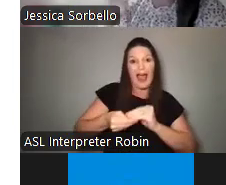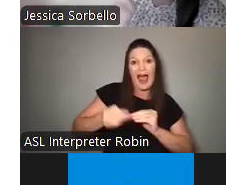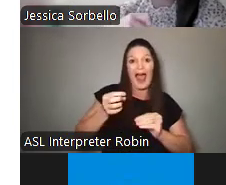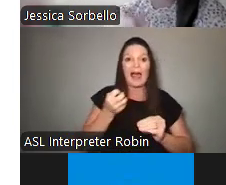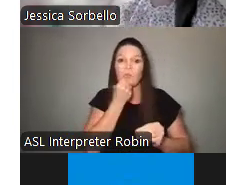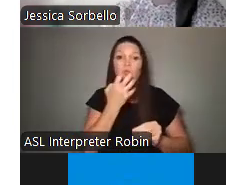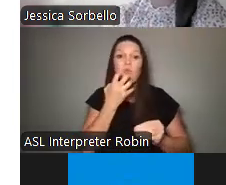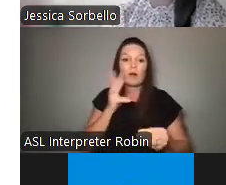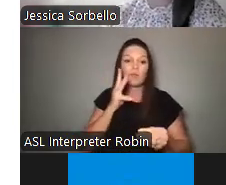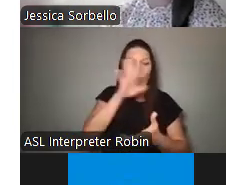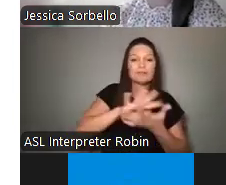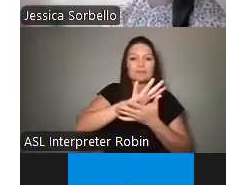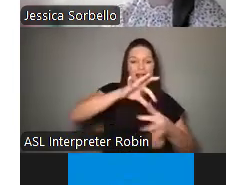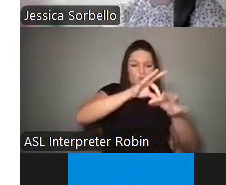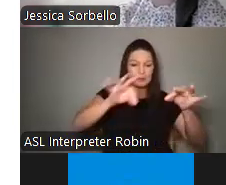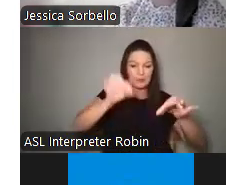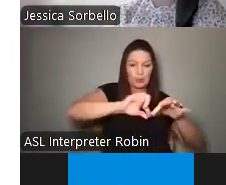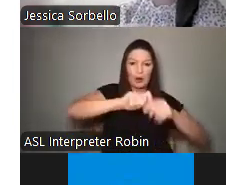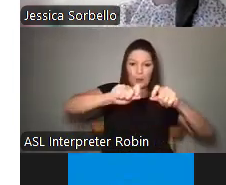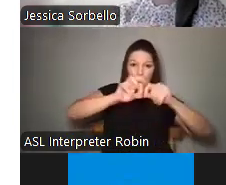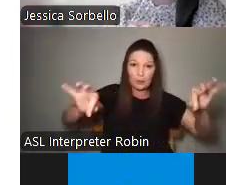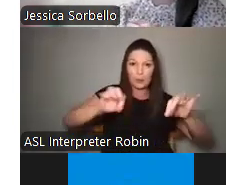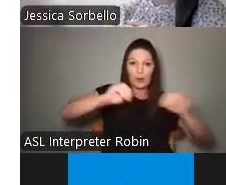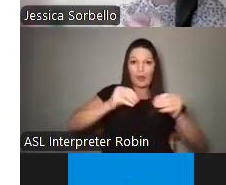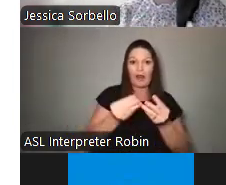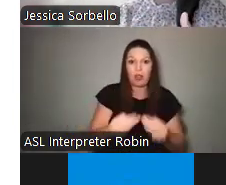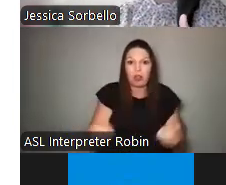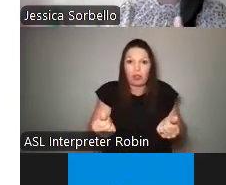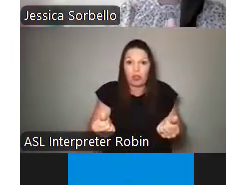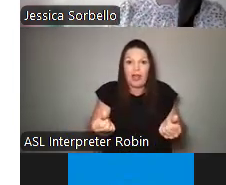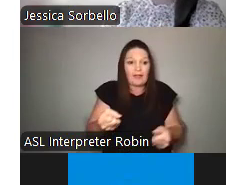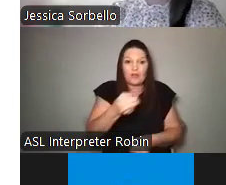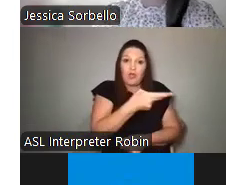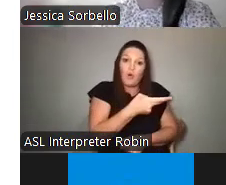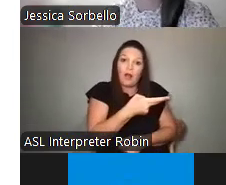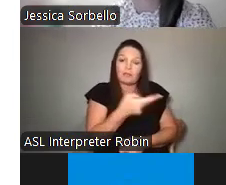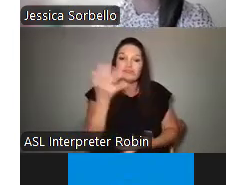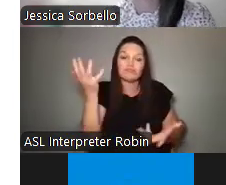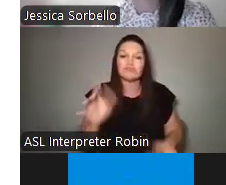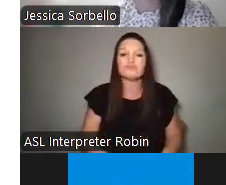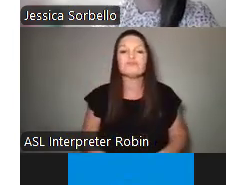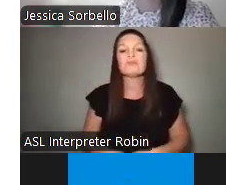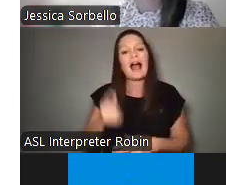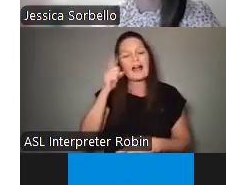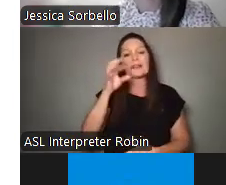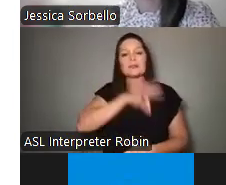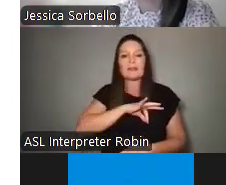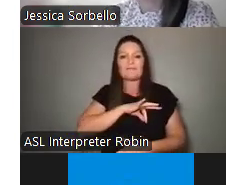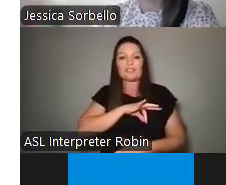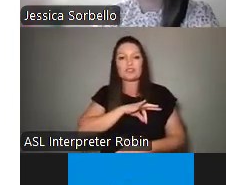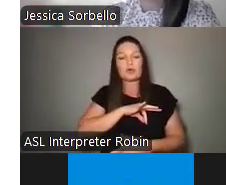reasons this is so beneficial is because, again there are other things in place, right? I know many times folks will